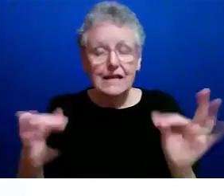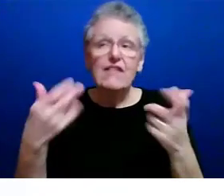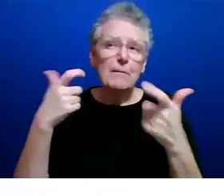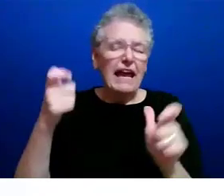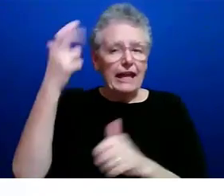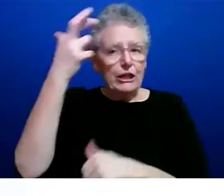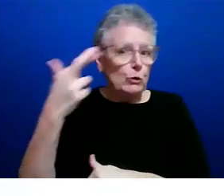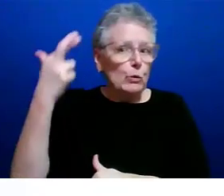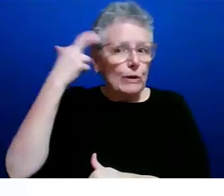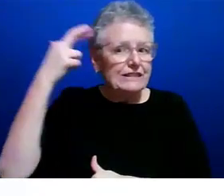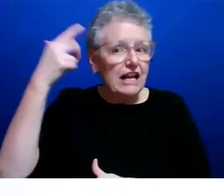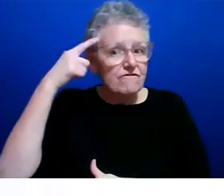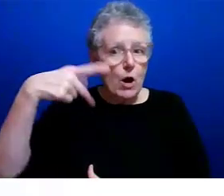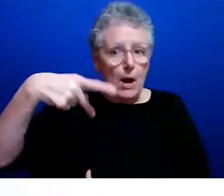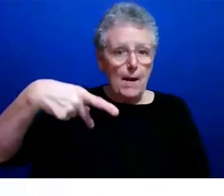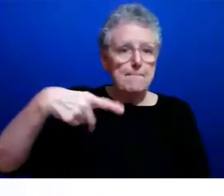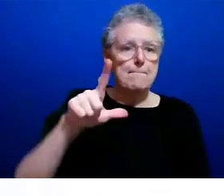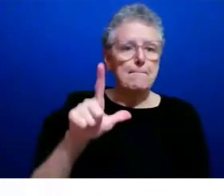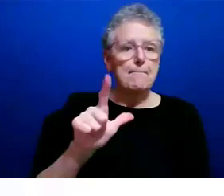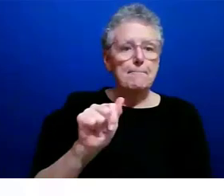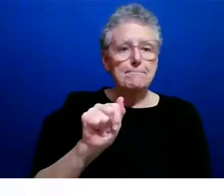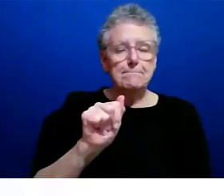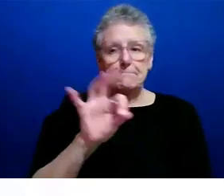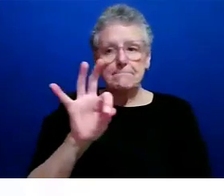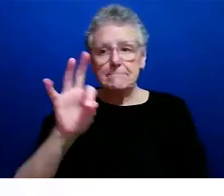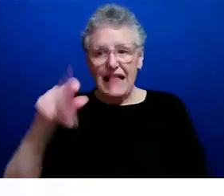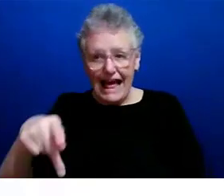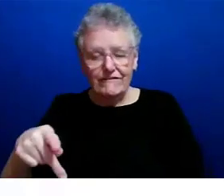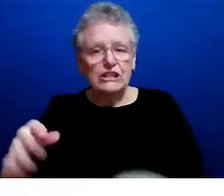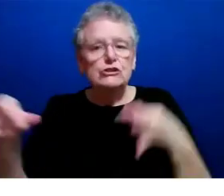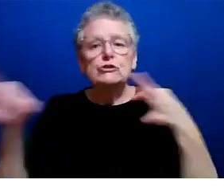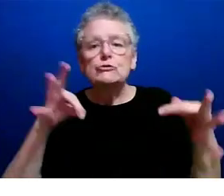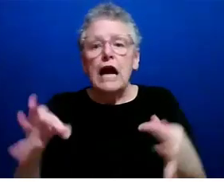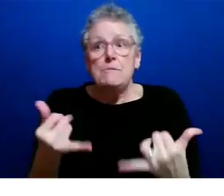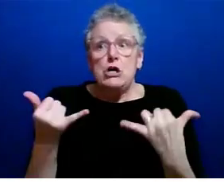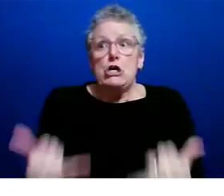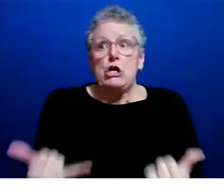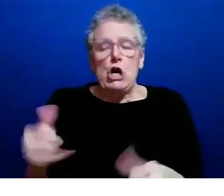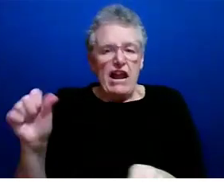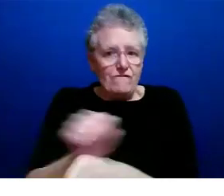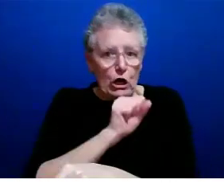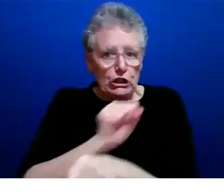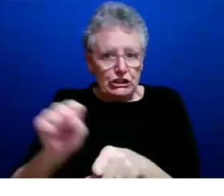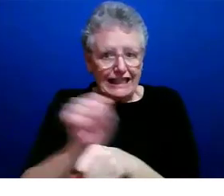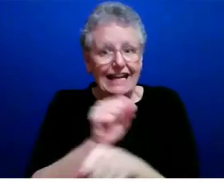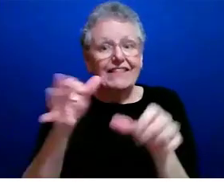is to describe current functioning. And these statements should address the question